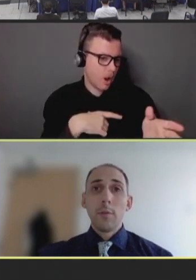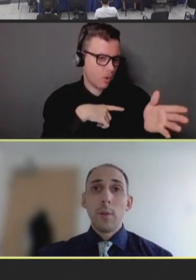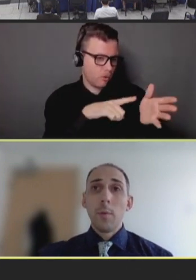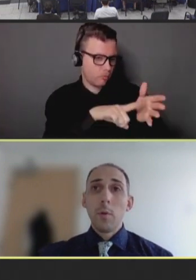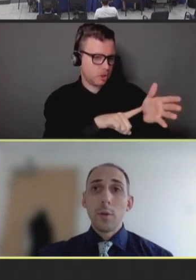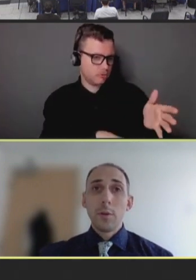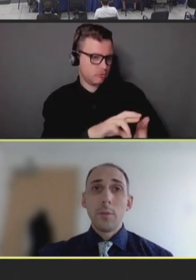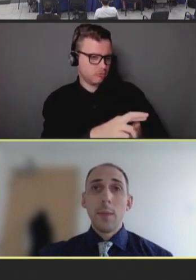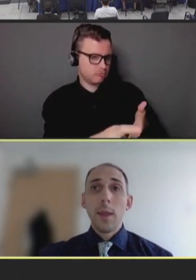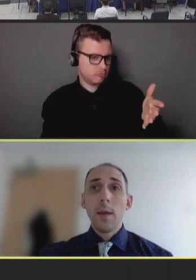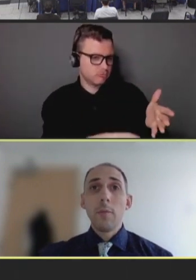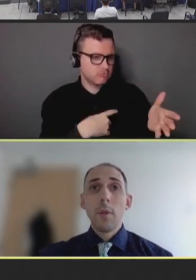any questions you may have.